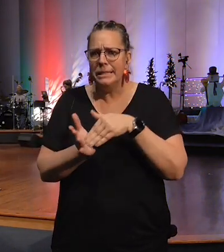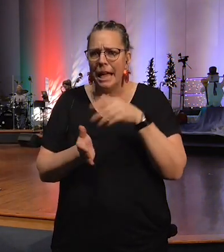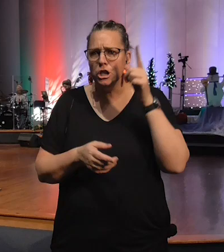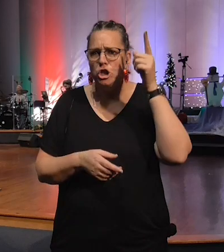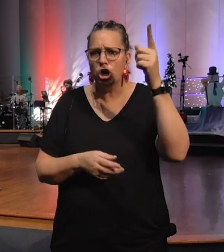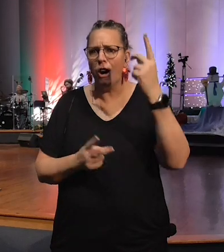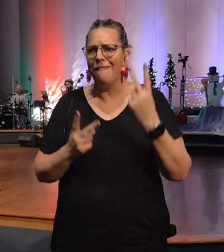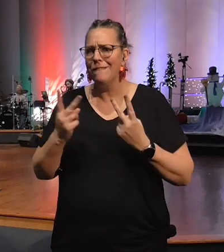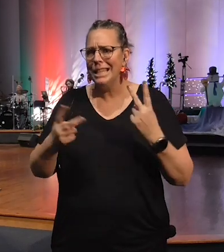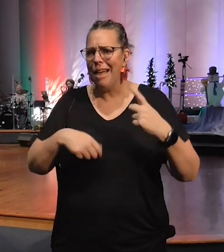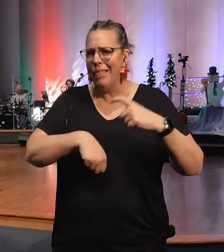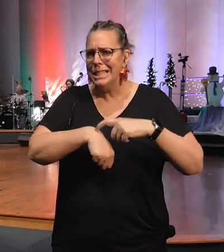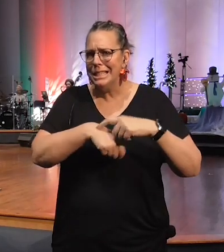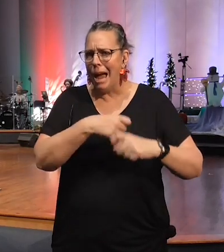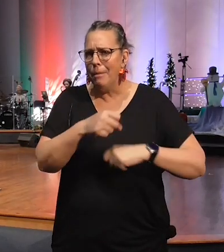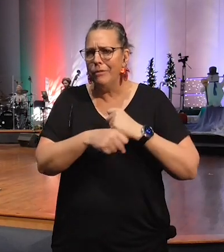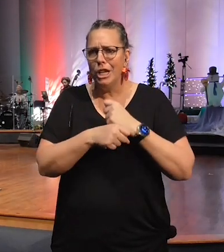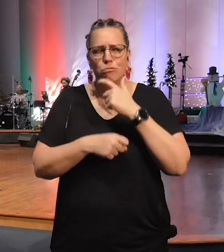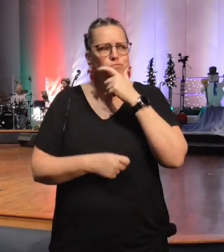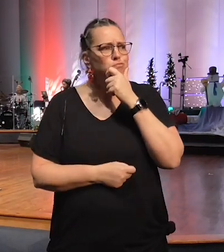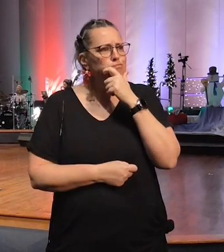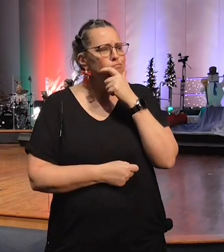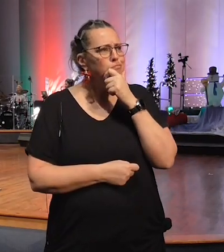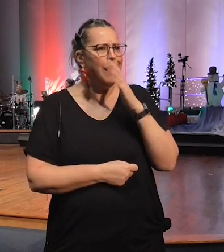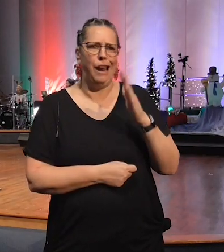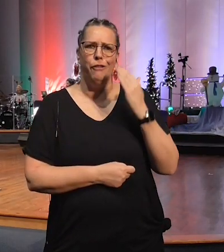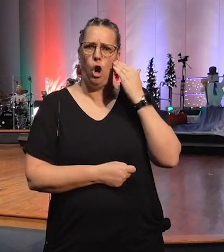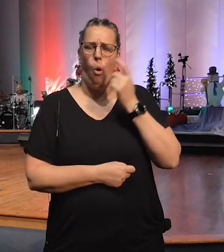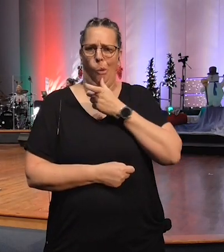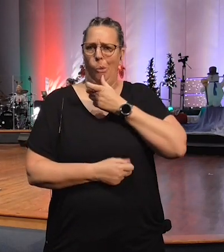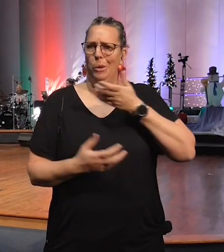somebody who is over in the community center and visits about this time of